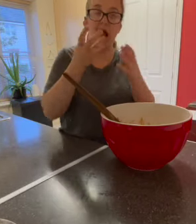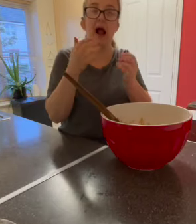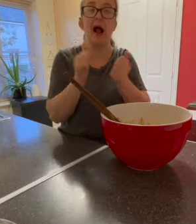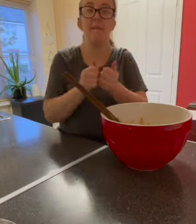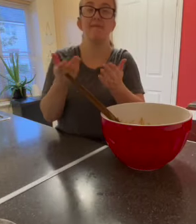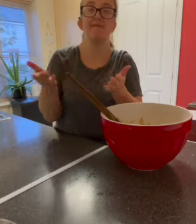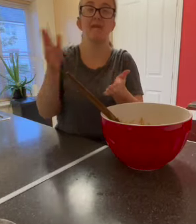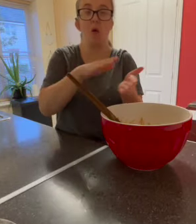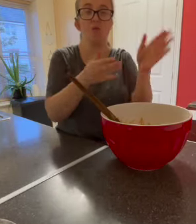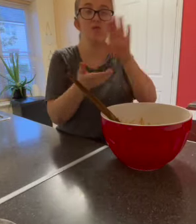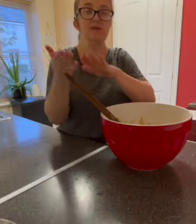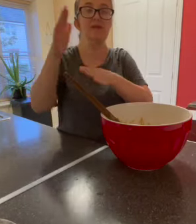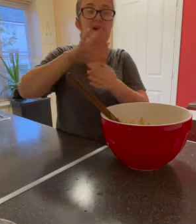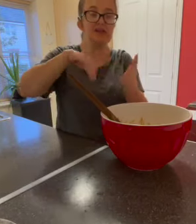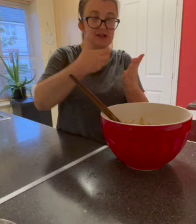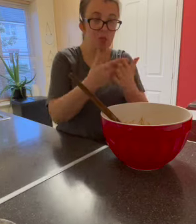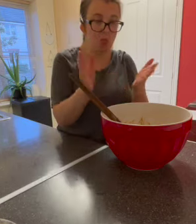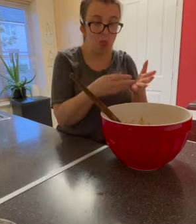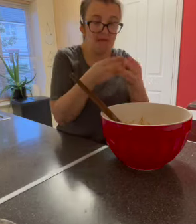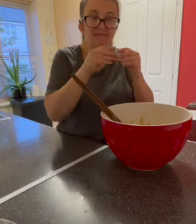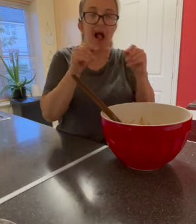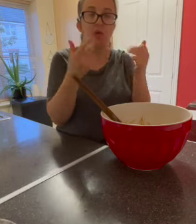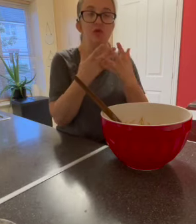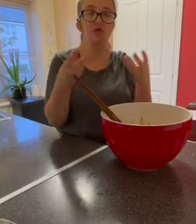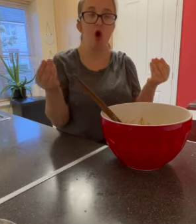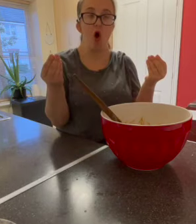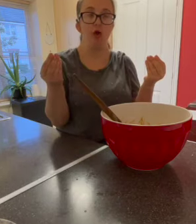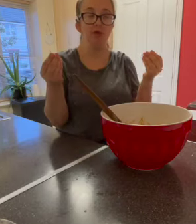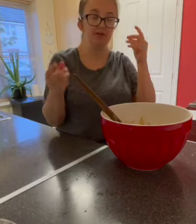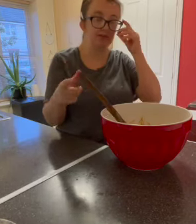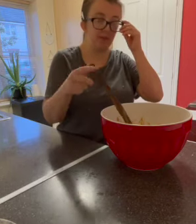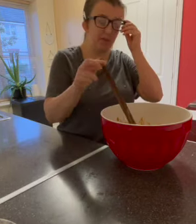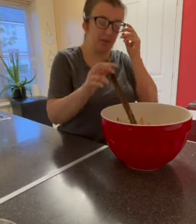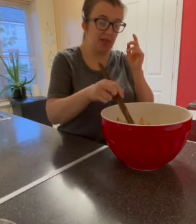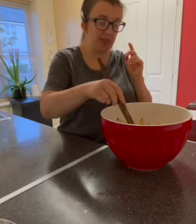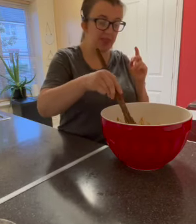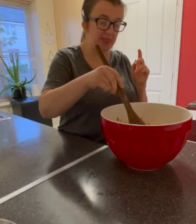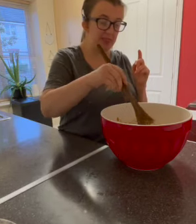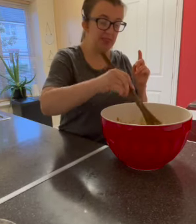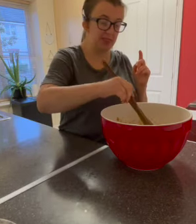keep folding until all the flour has gone.